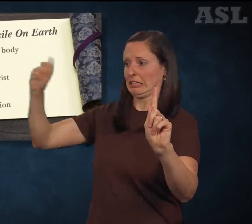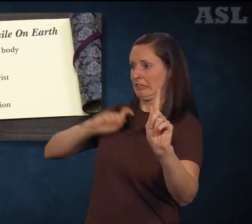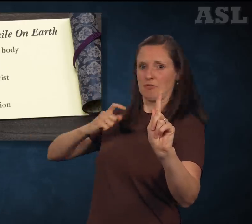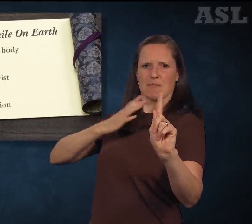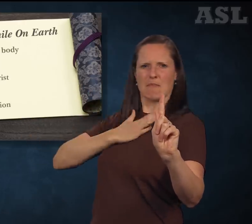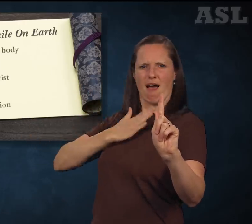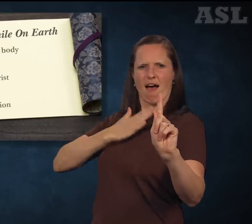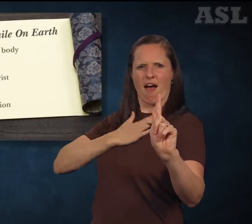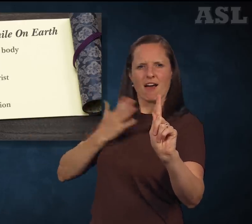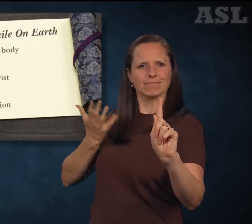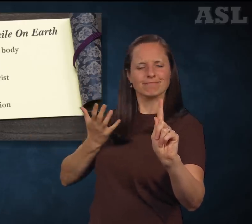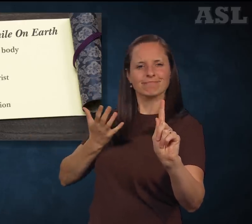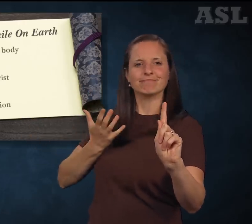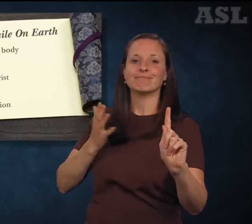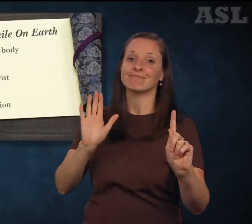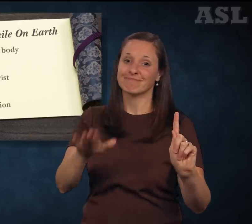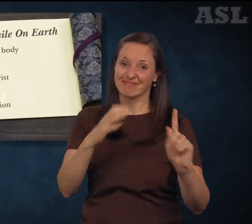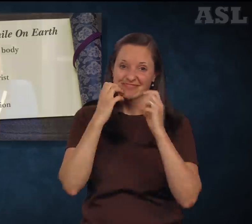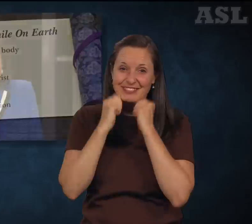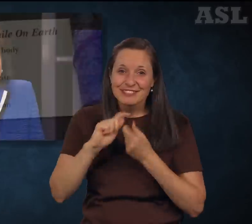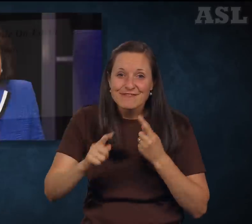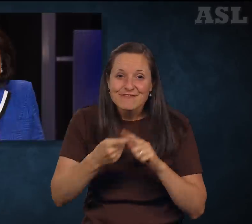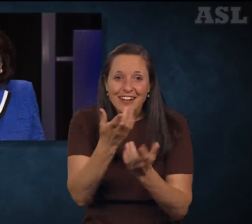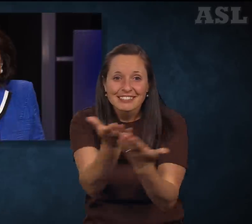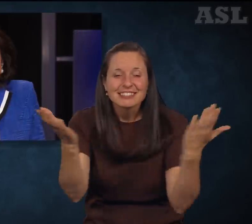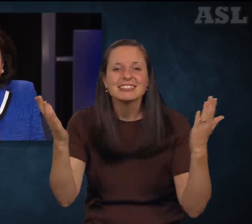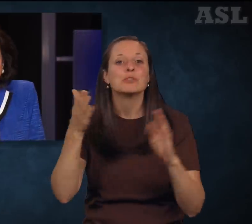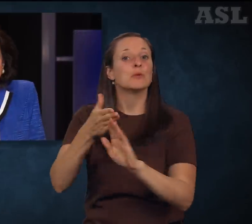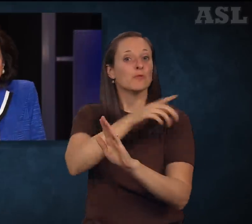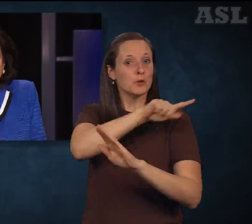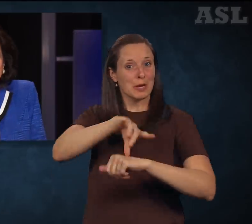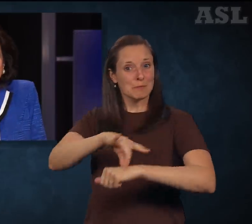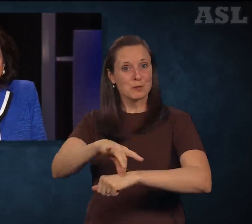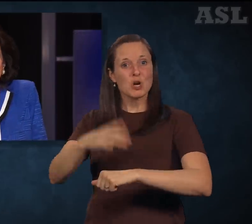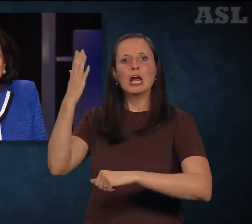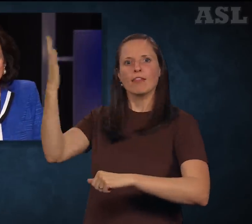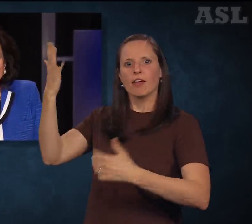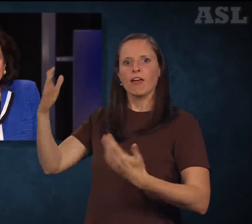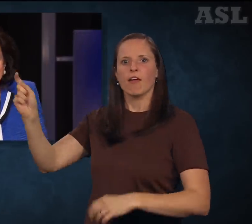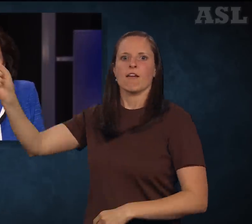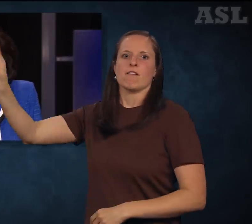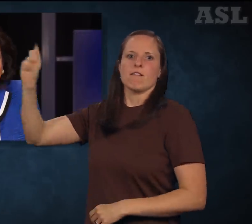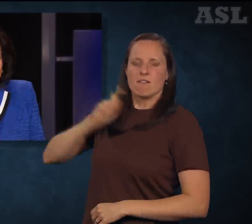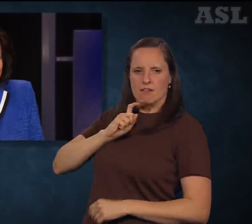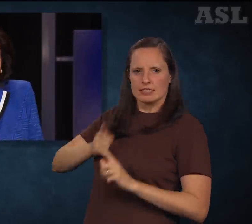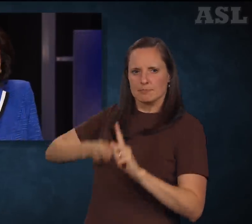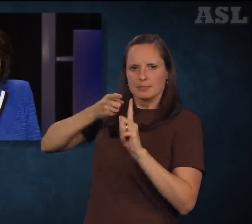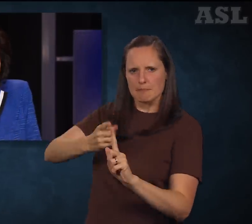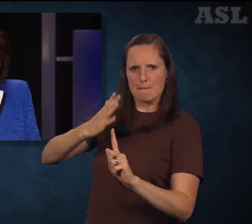EACH GIVEN WONDERFUL MISSIONS TO FULFILL WHILE HERE ON EARTH.